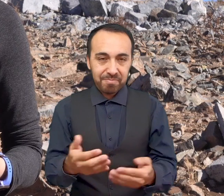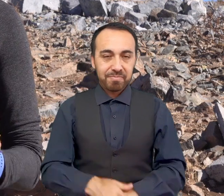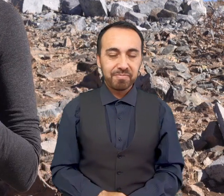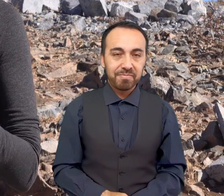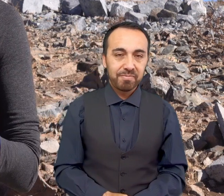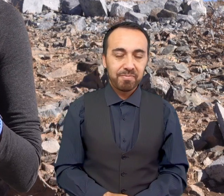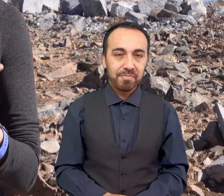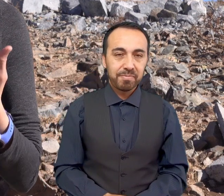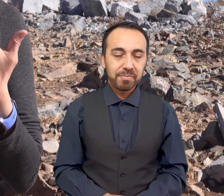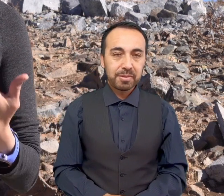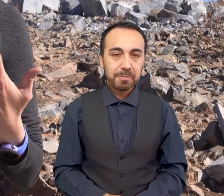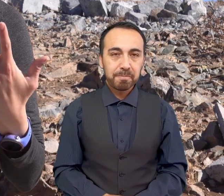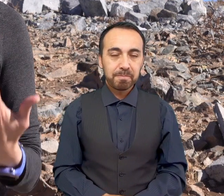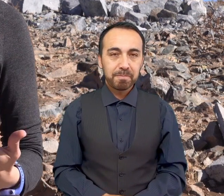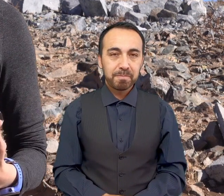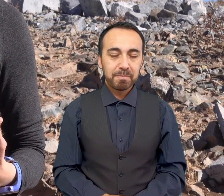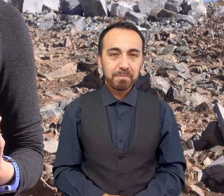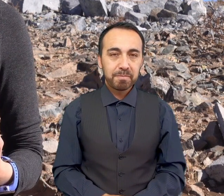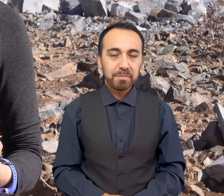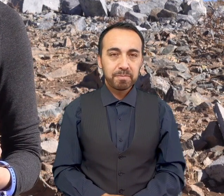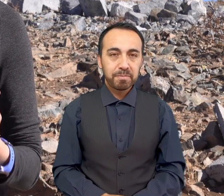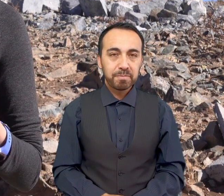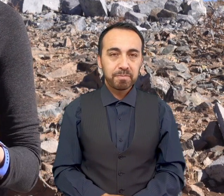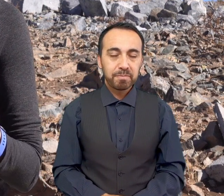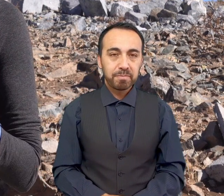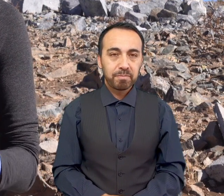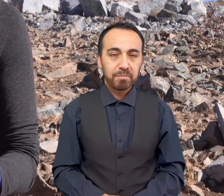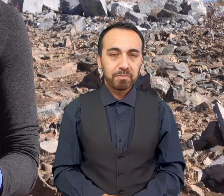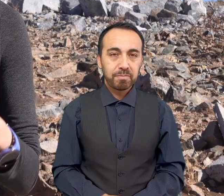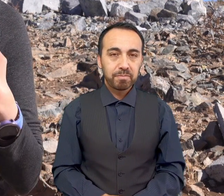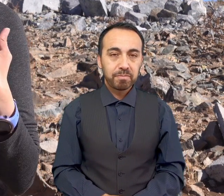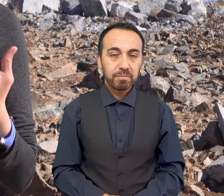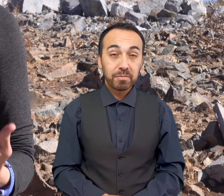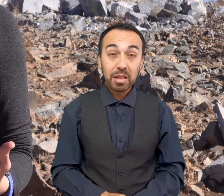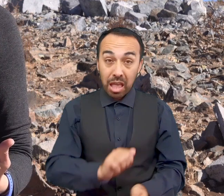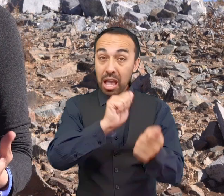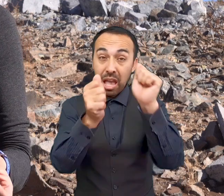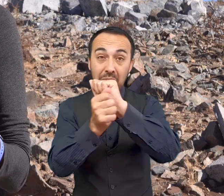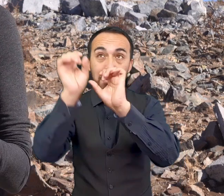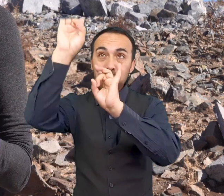Because of this, many scientists at the Carnegie Institution for Science study this topic. Some of them are: